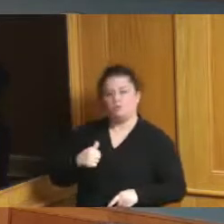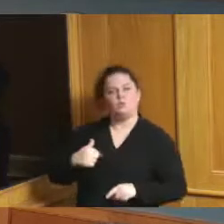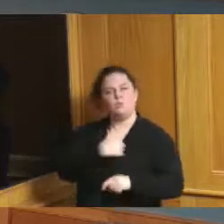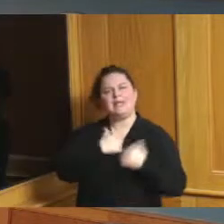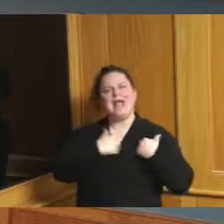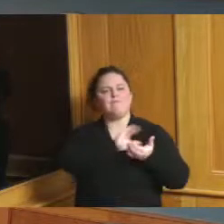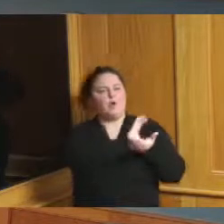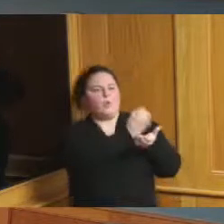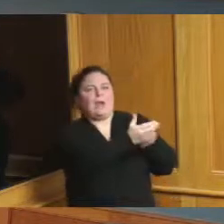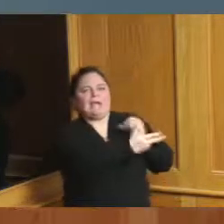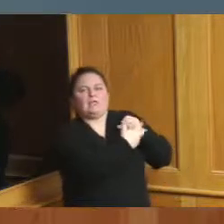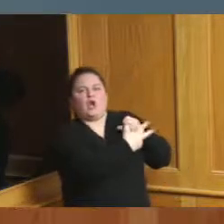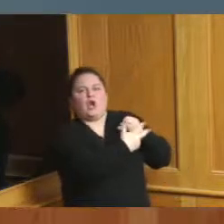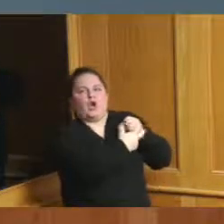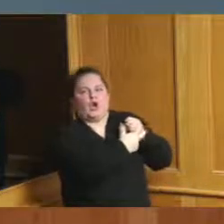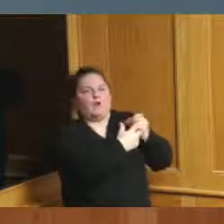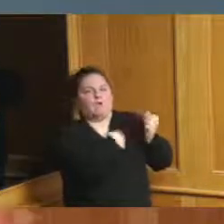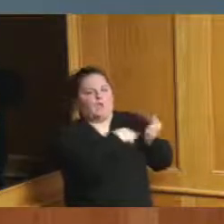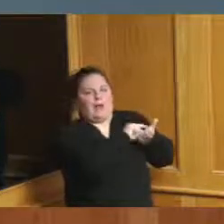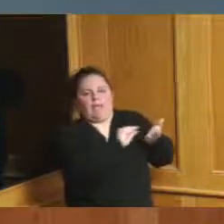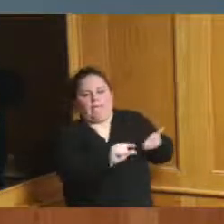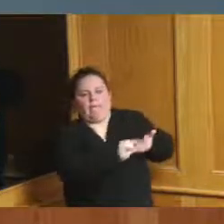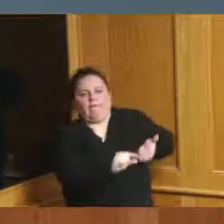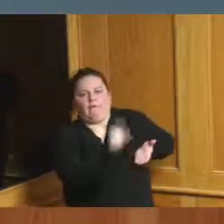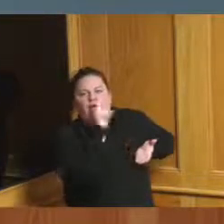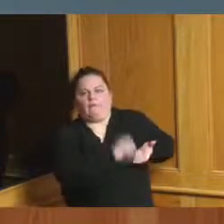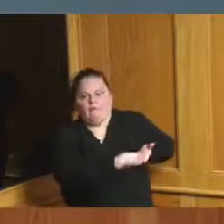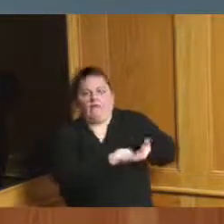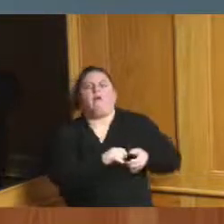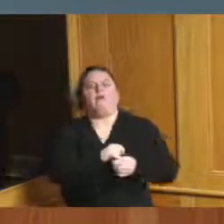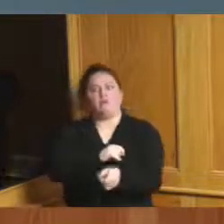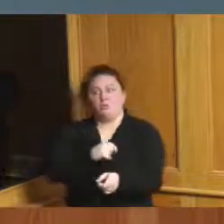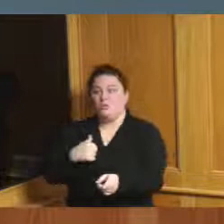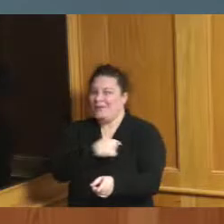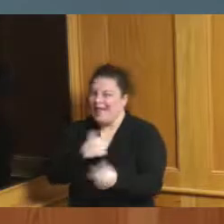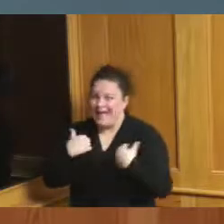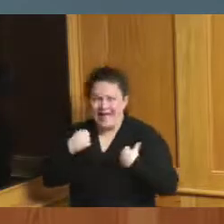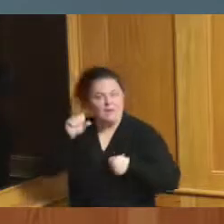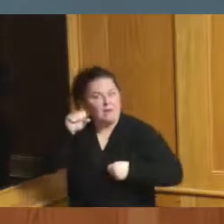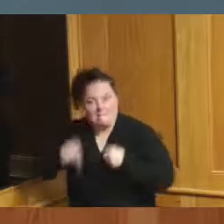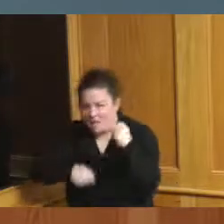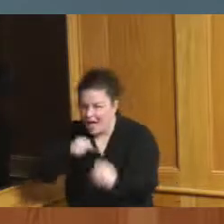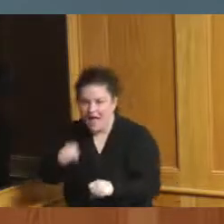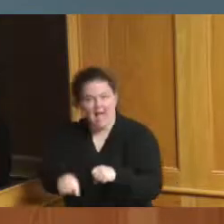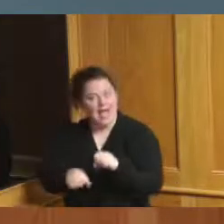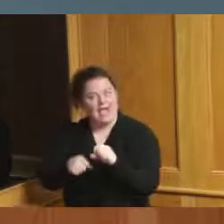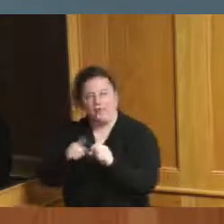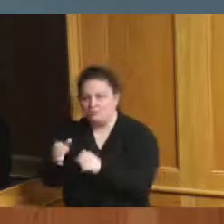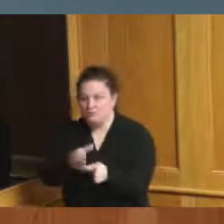bike trails i mean we have a huge reserve like we've never had in decades so there is a way